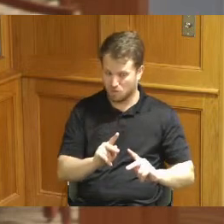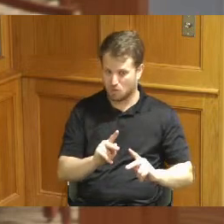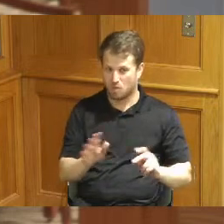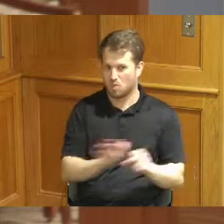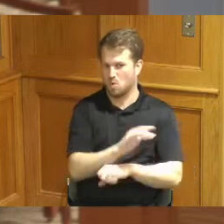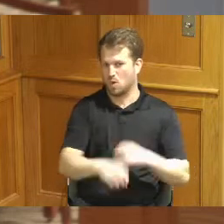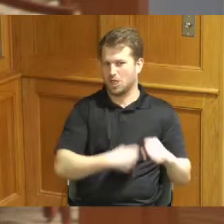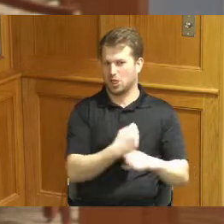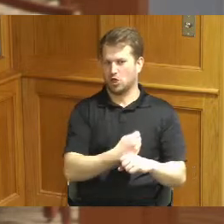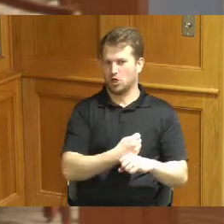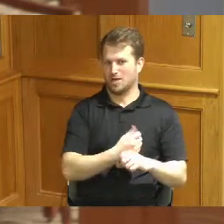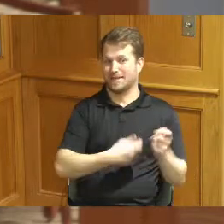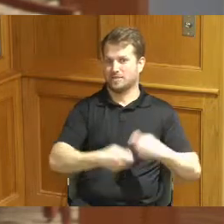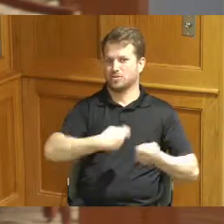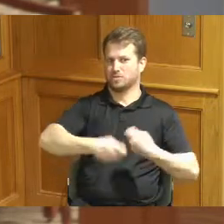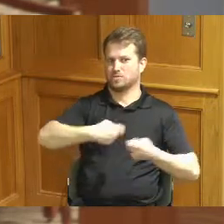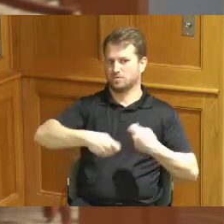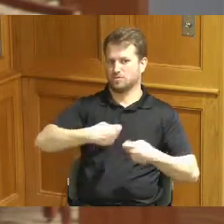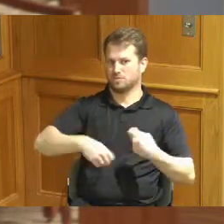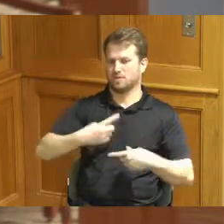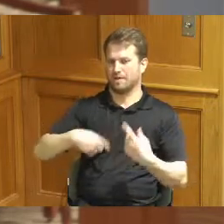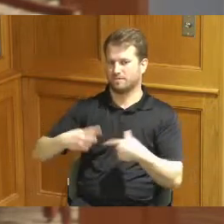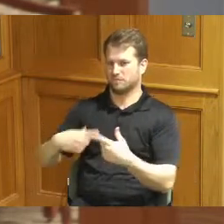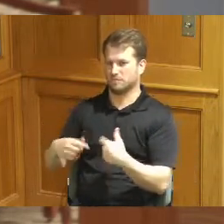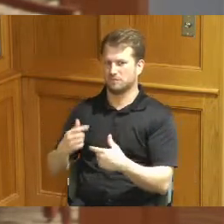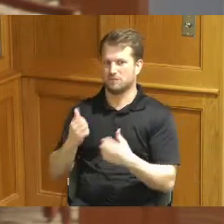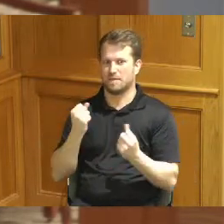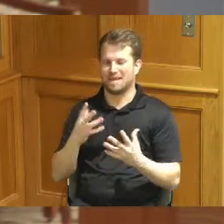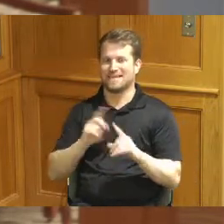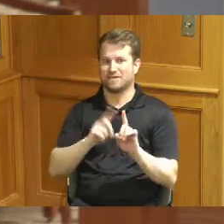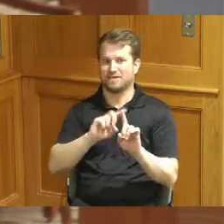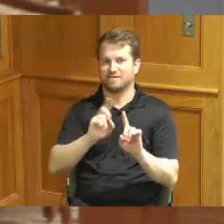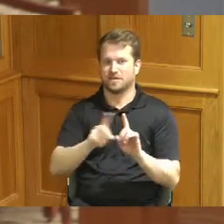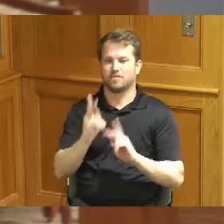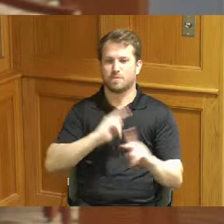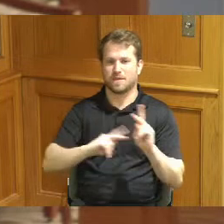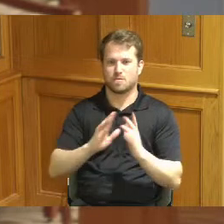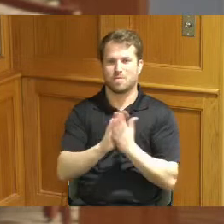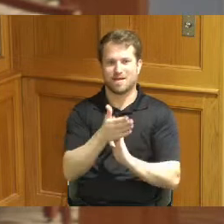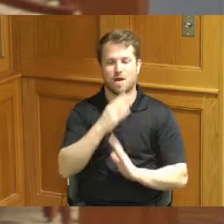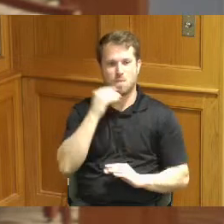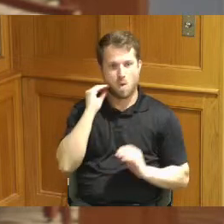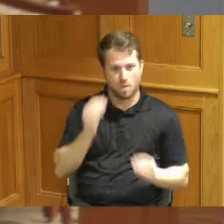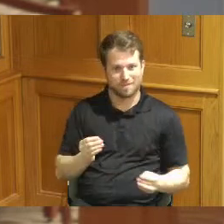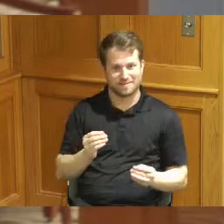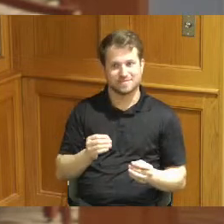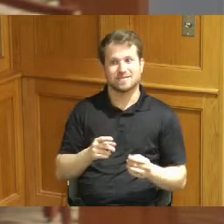the homeless population turns over many many times in the course of the year so homelessness